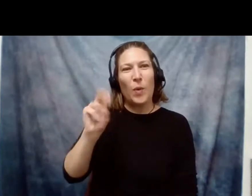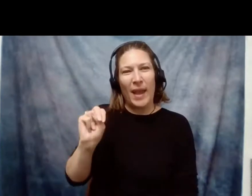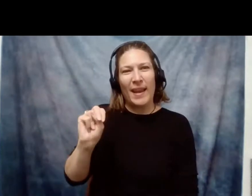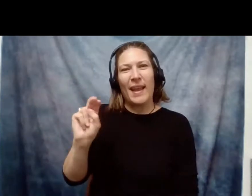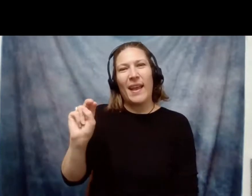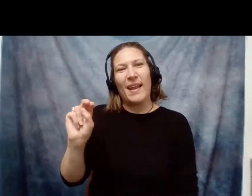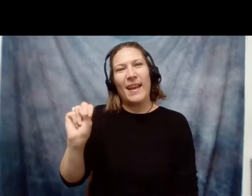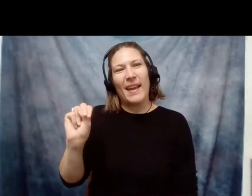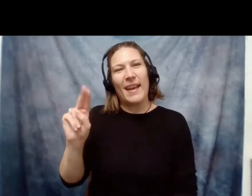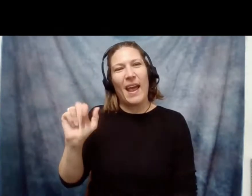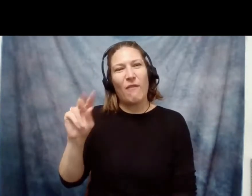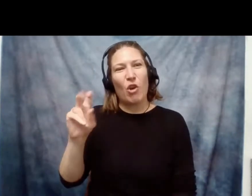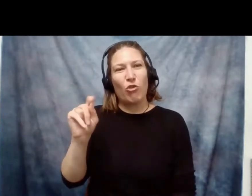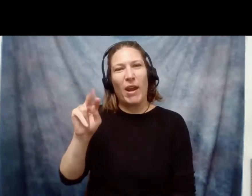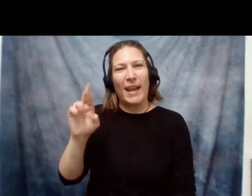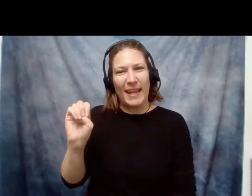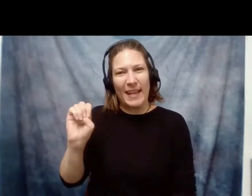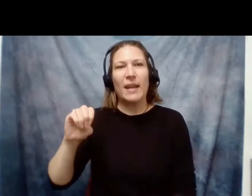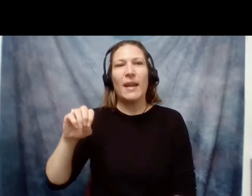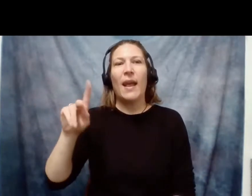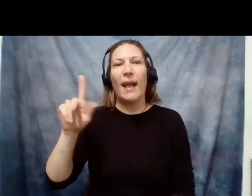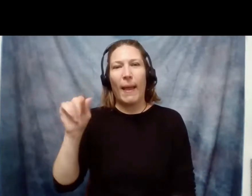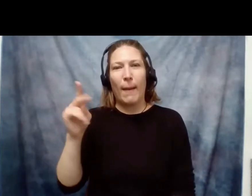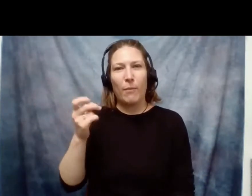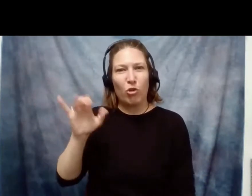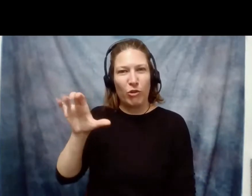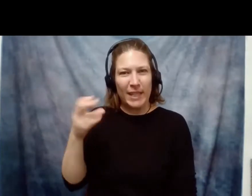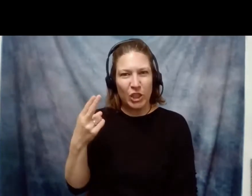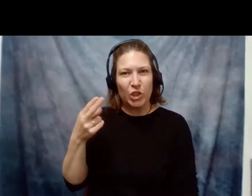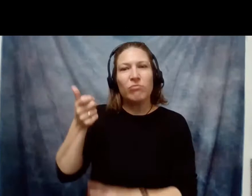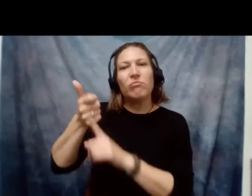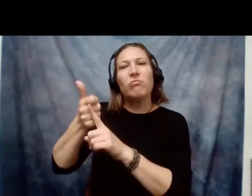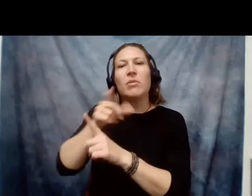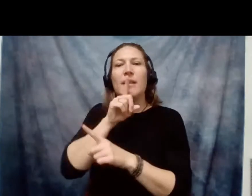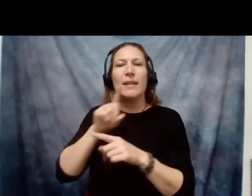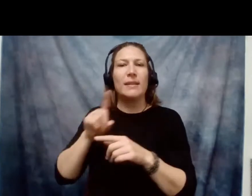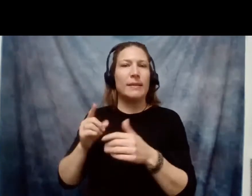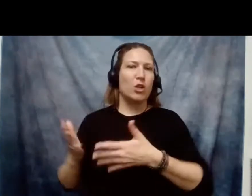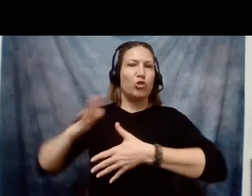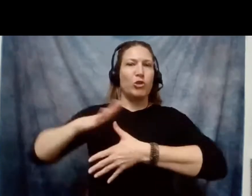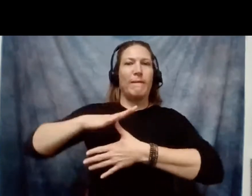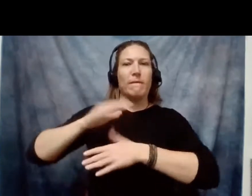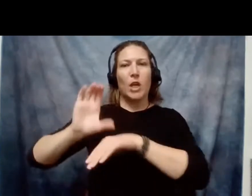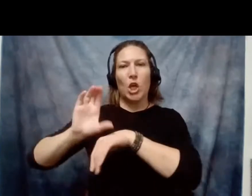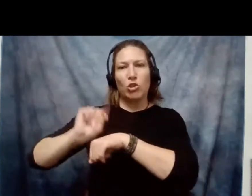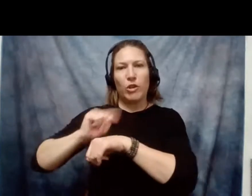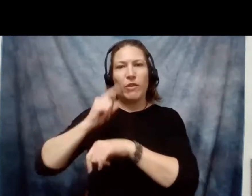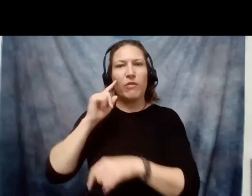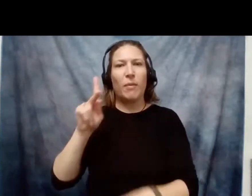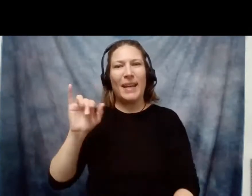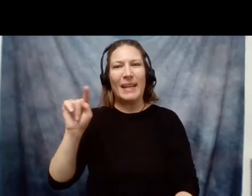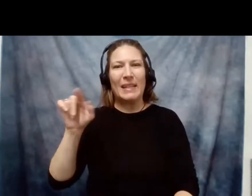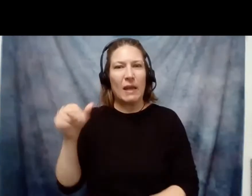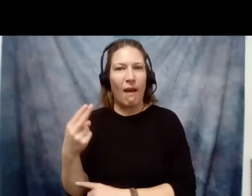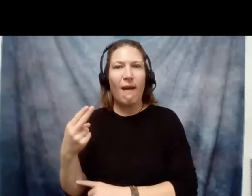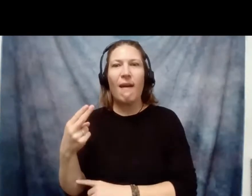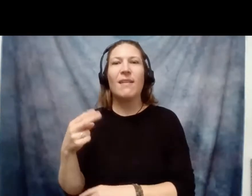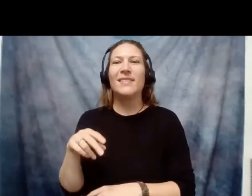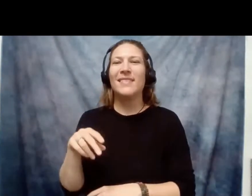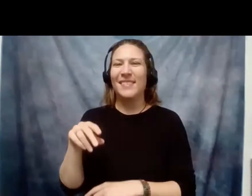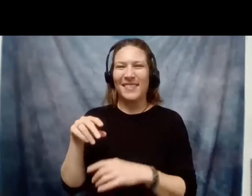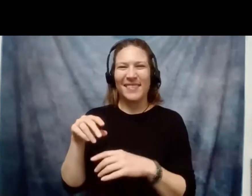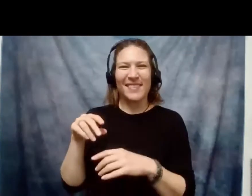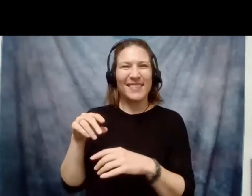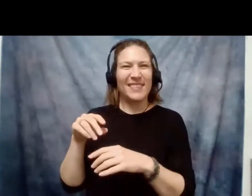learning consultant at kita consulting which um i love that name kita because i think of